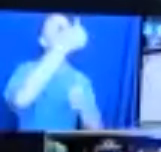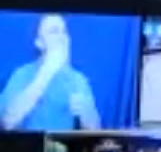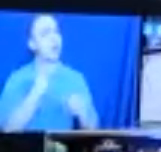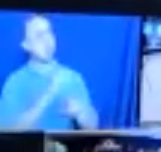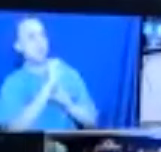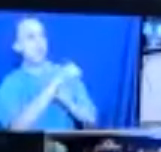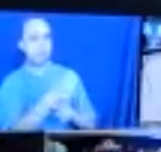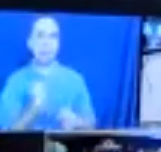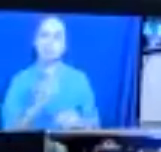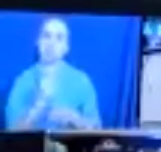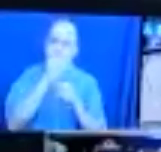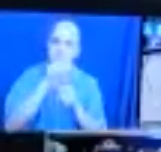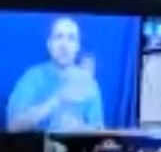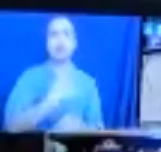ONE OG ELDER. HE GOES OVER THERE, HE STARTS